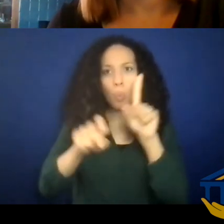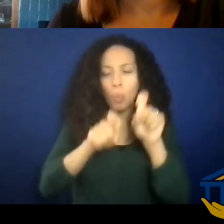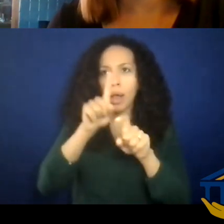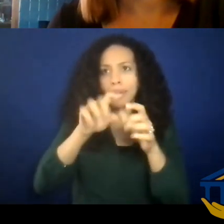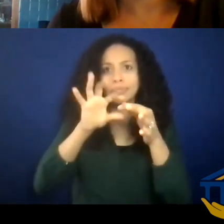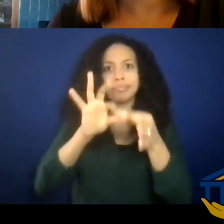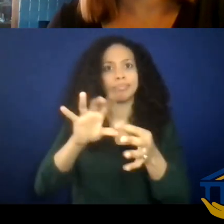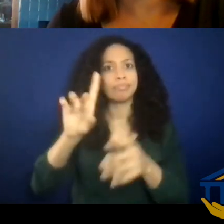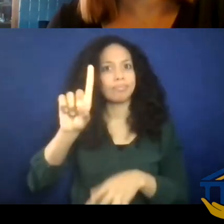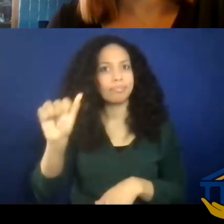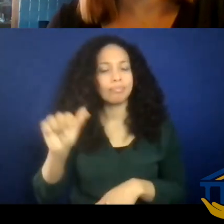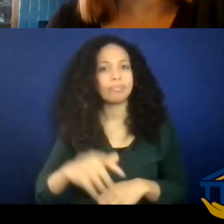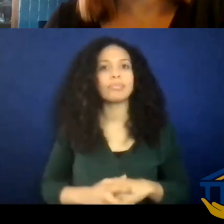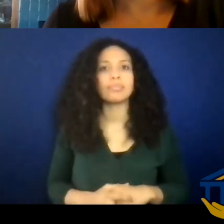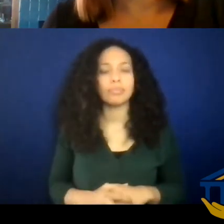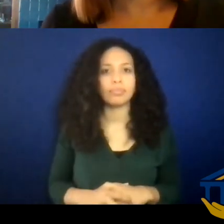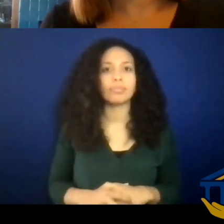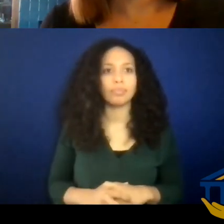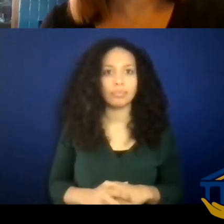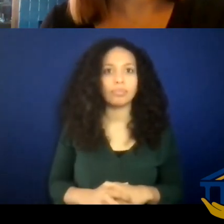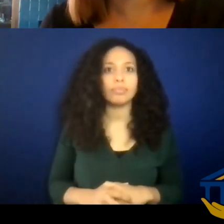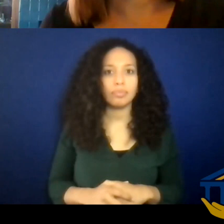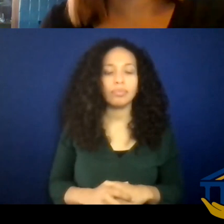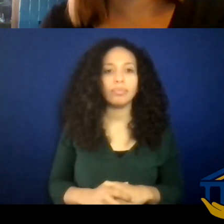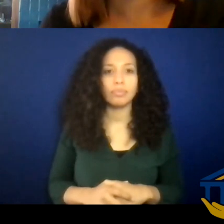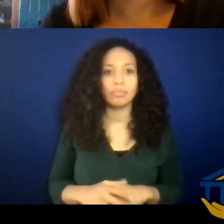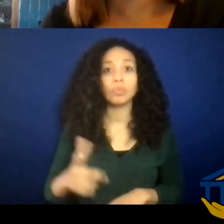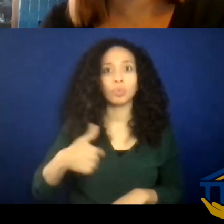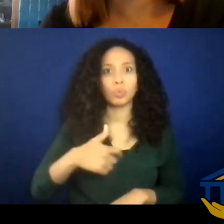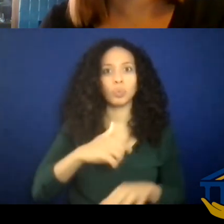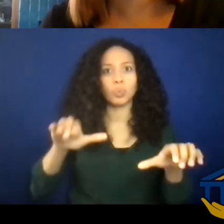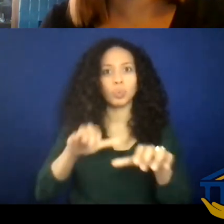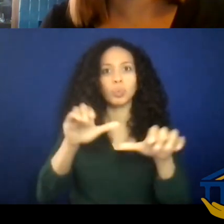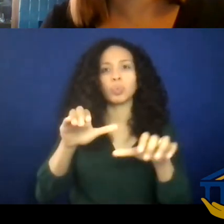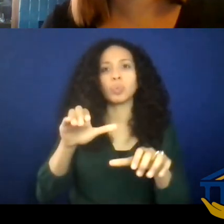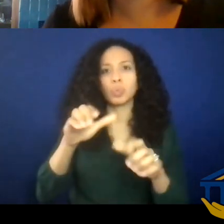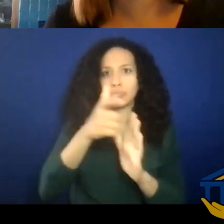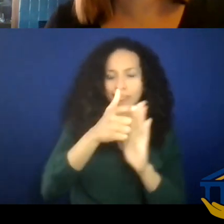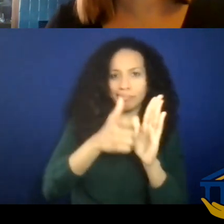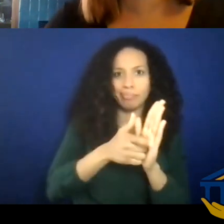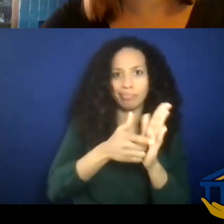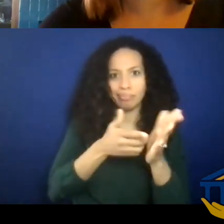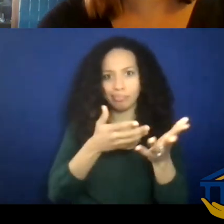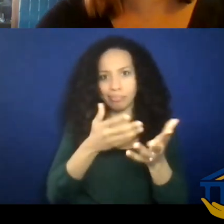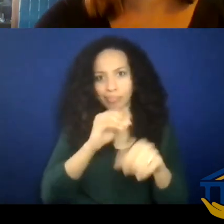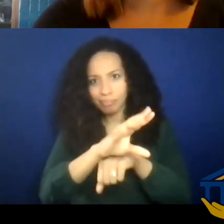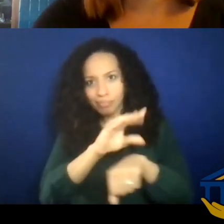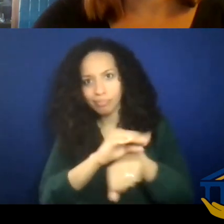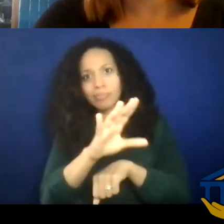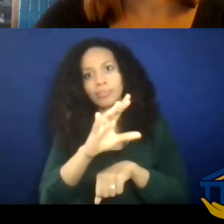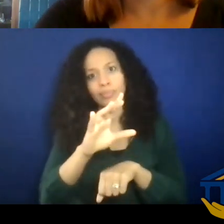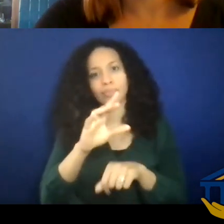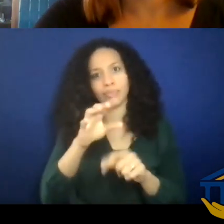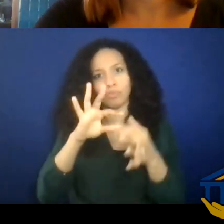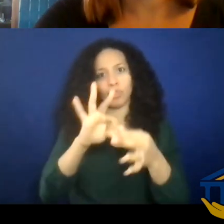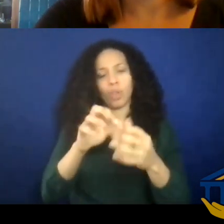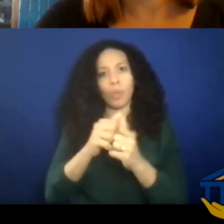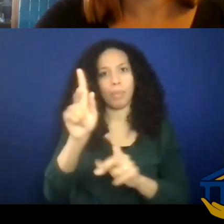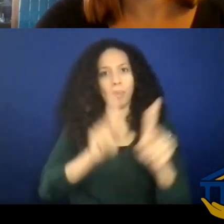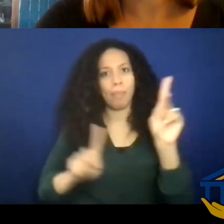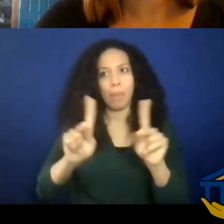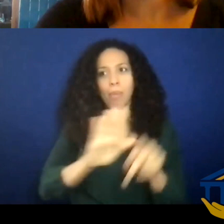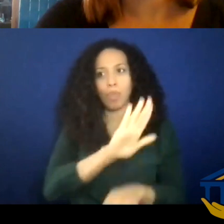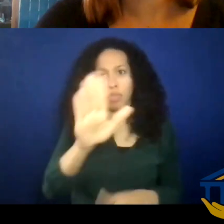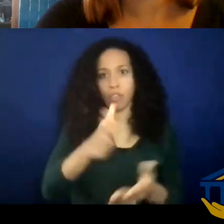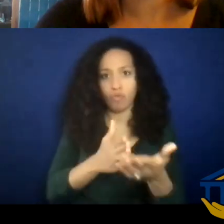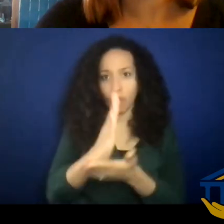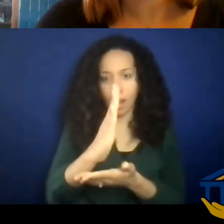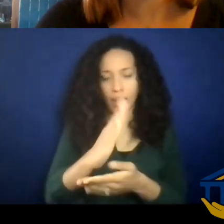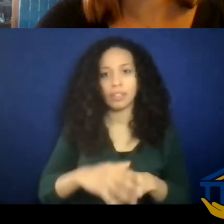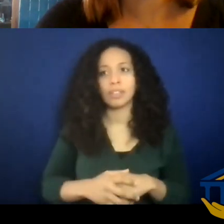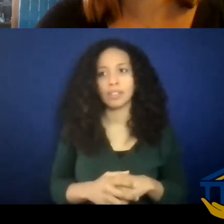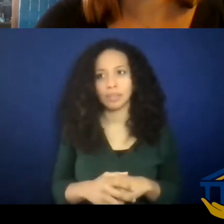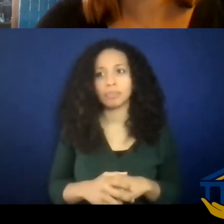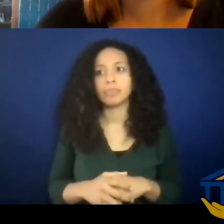And we do litigation in the area of people's rights. We don't take every case that is,